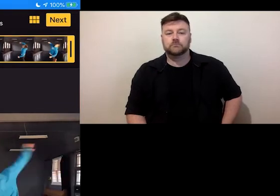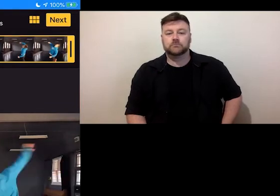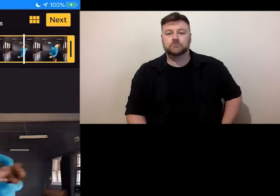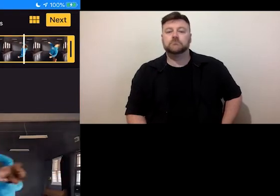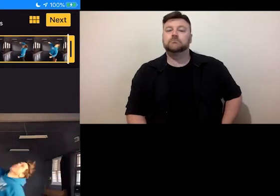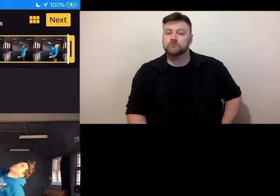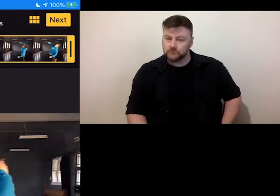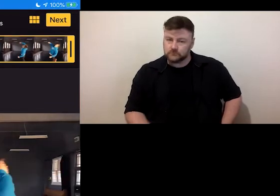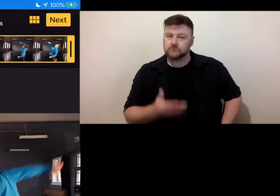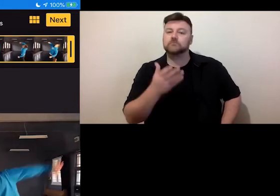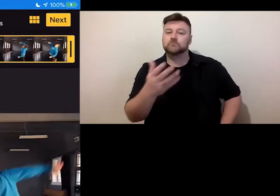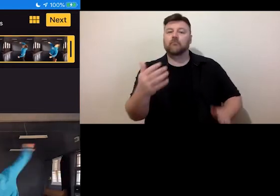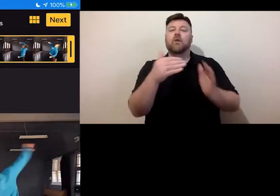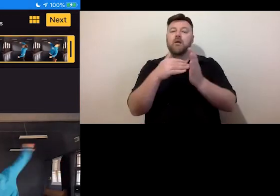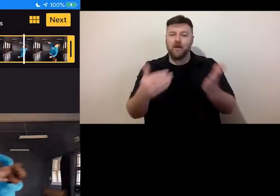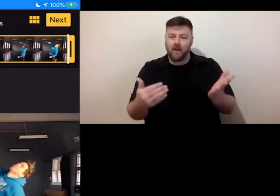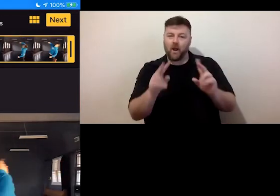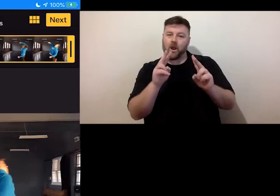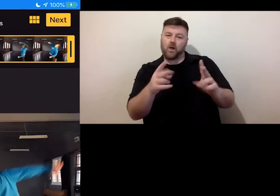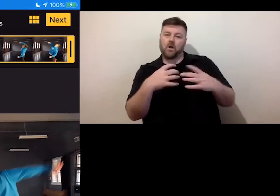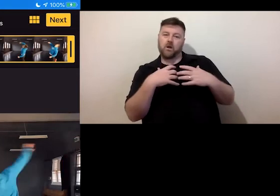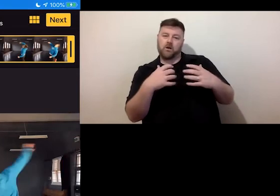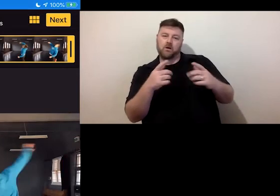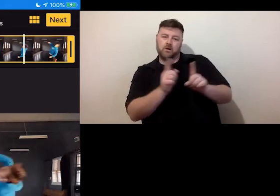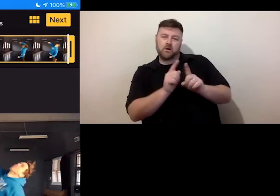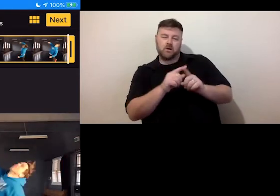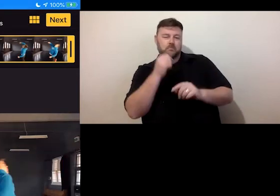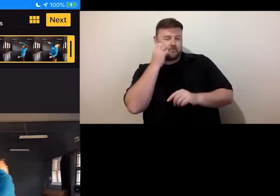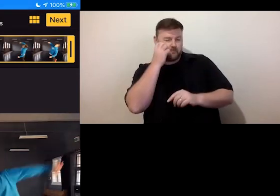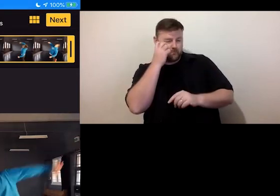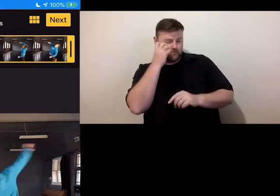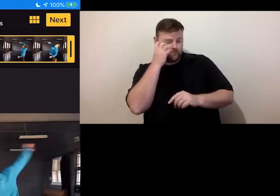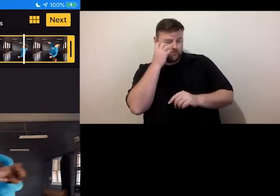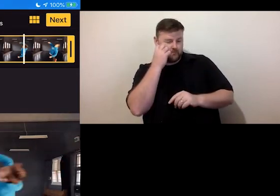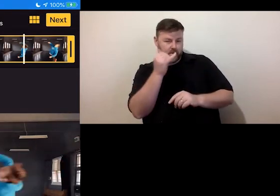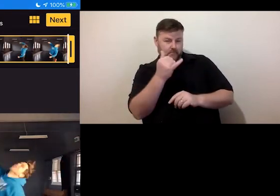Now what I see is that maybe there's one frame there that is before I'm